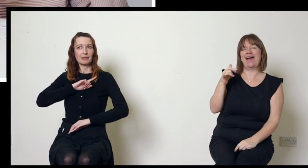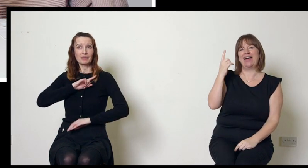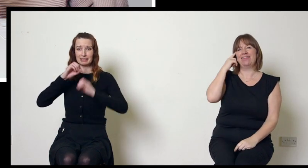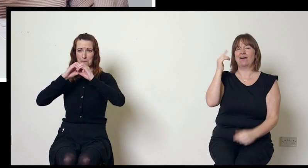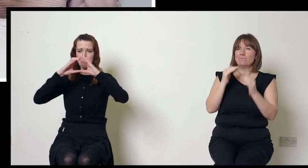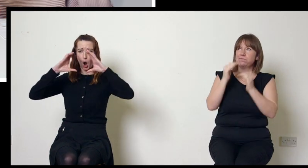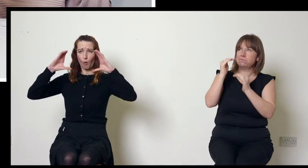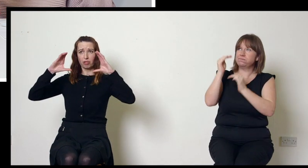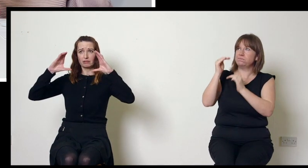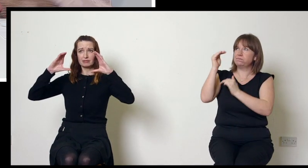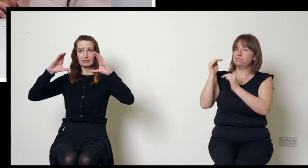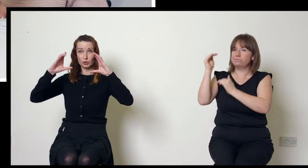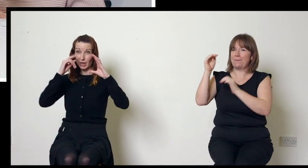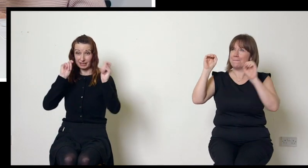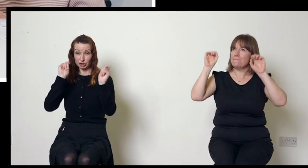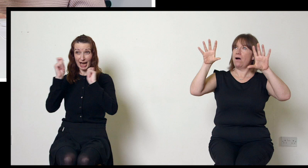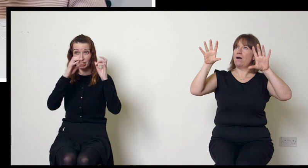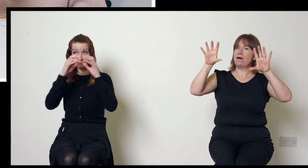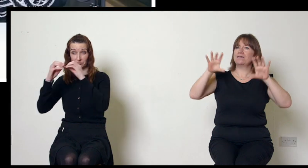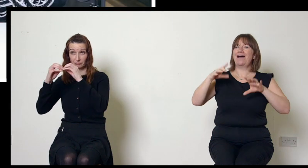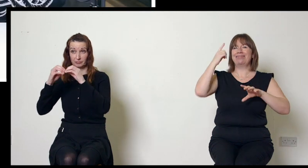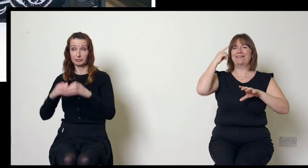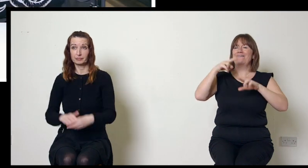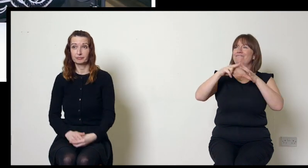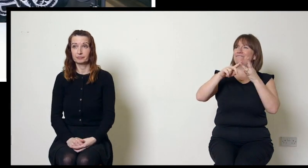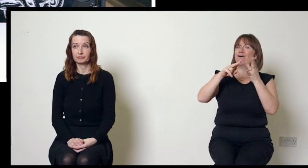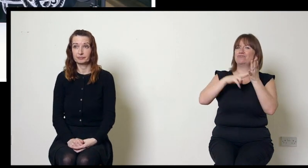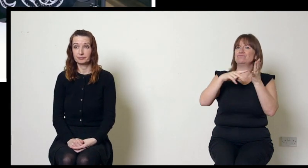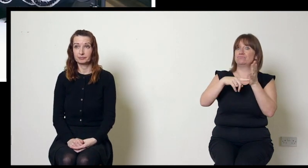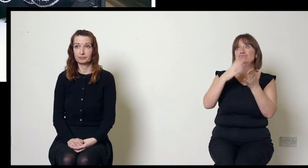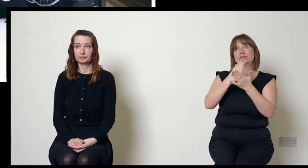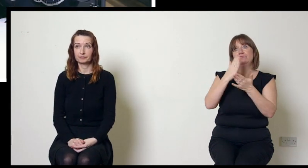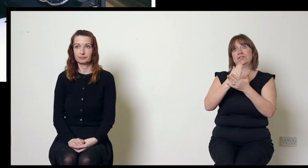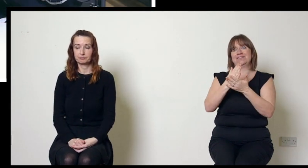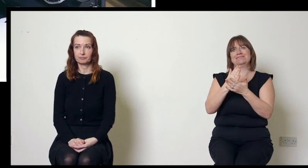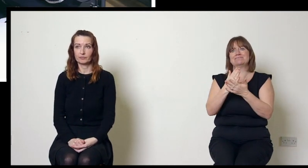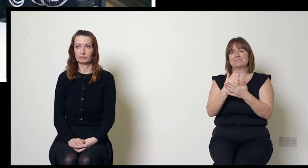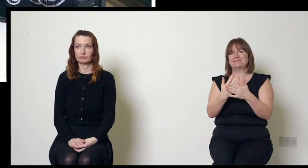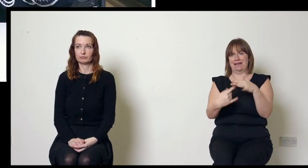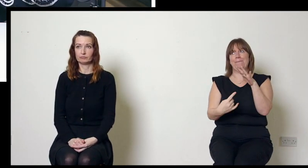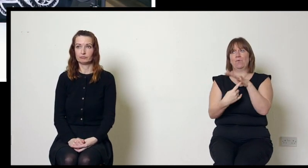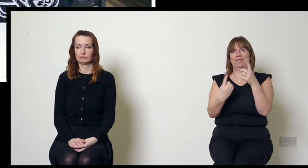Bold it. Change the size. Yeah exactly so fonts are a huge important thing to consider